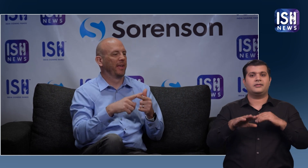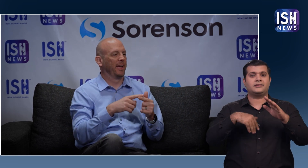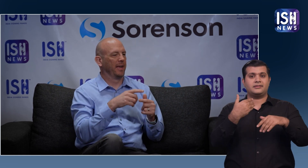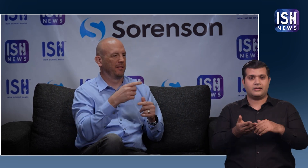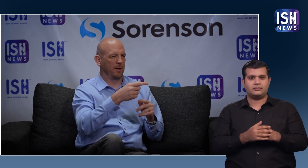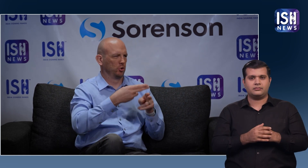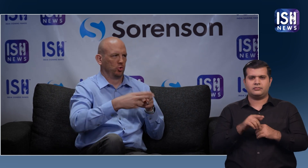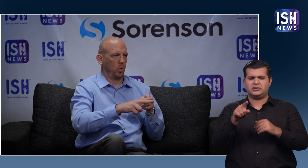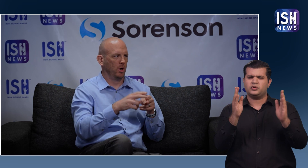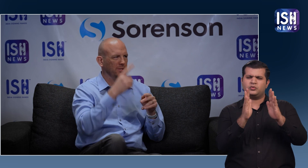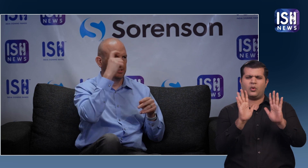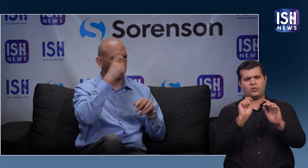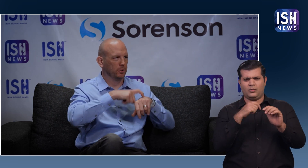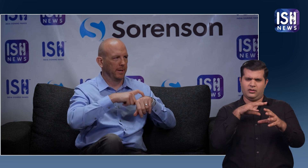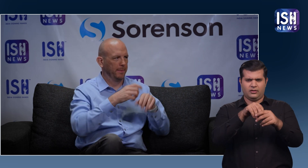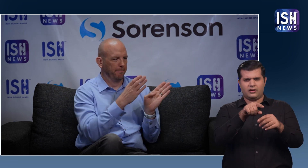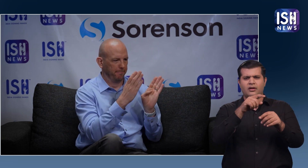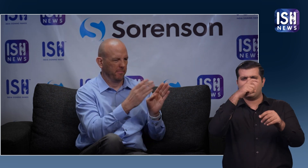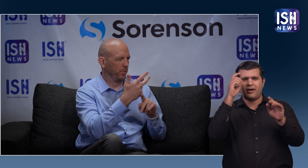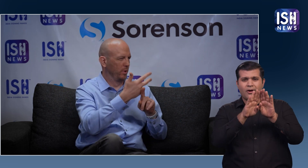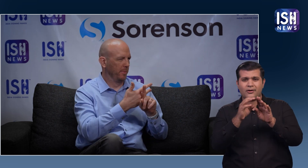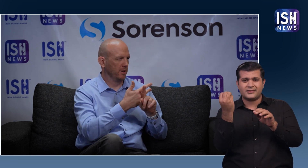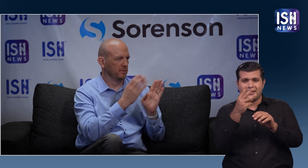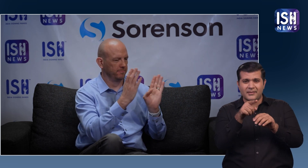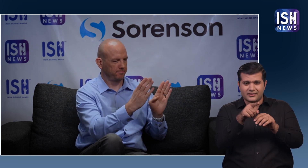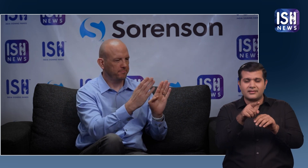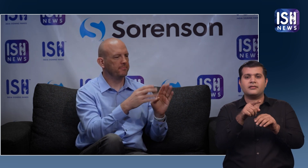That was for a short time, three months during the summer holidays.